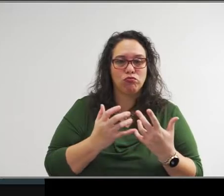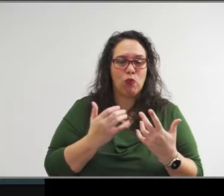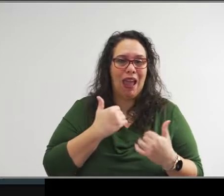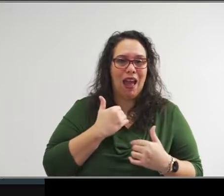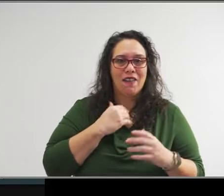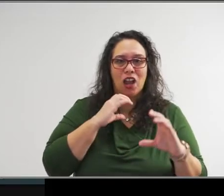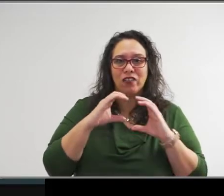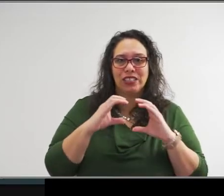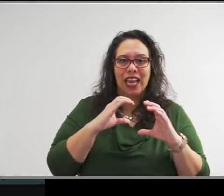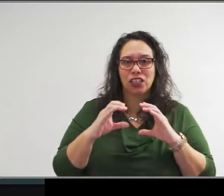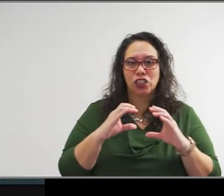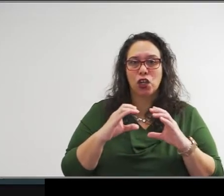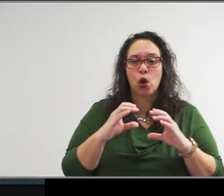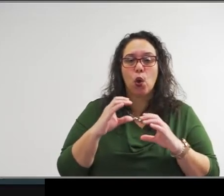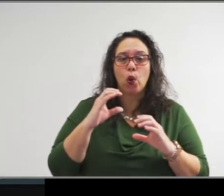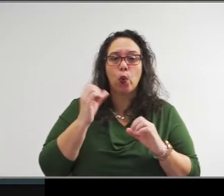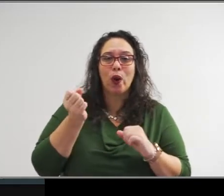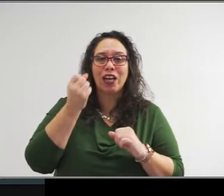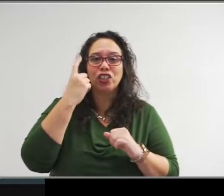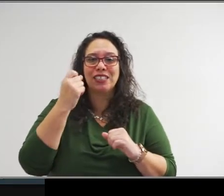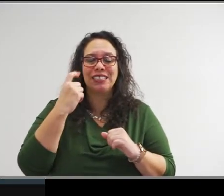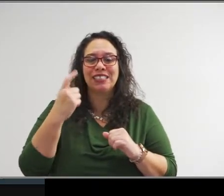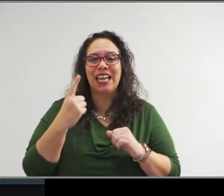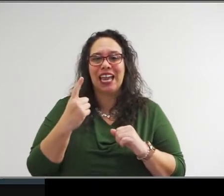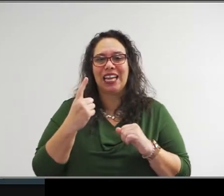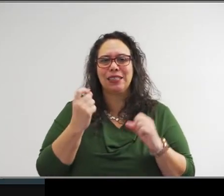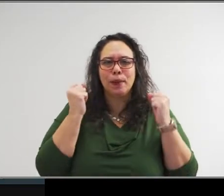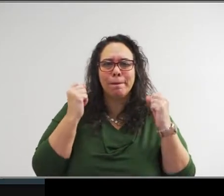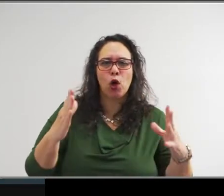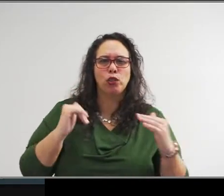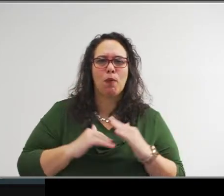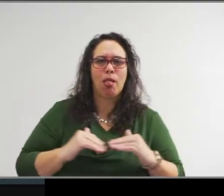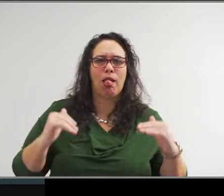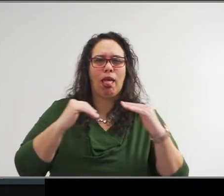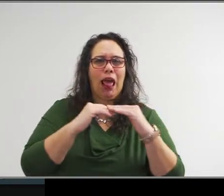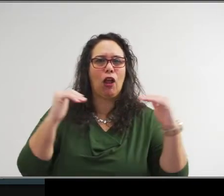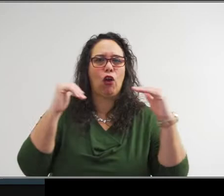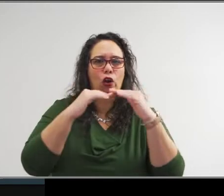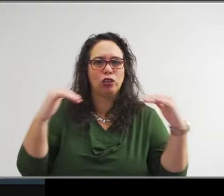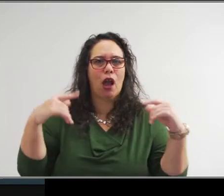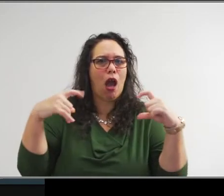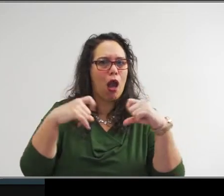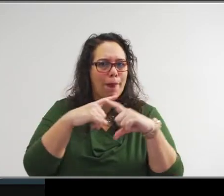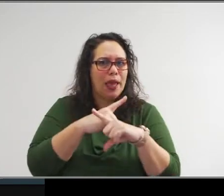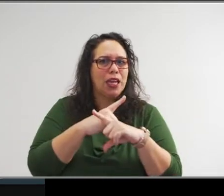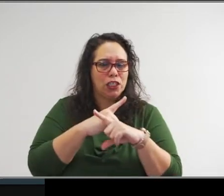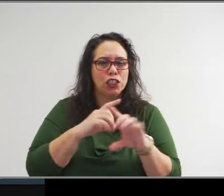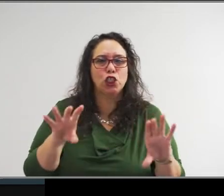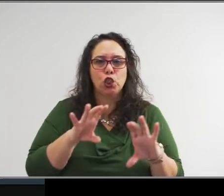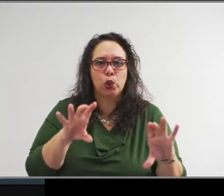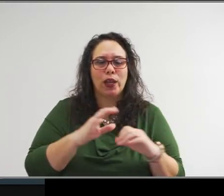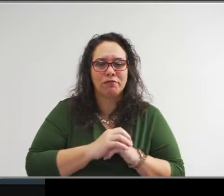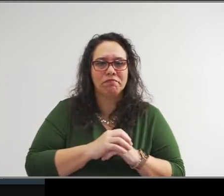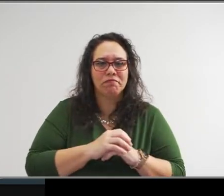that this is layer upon layer upon layer of complications of doing it, even listening to public comment.